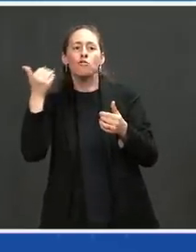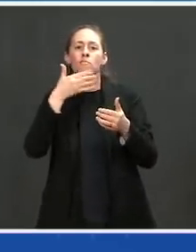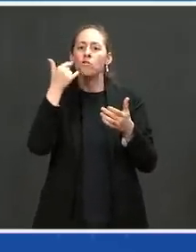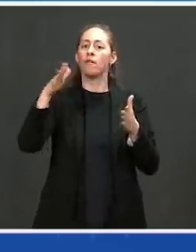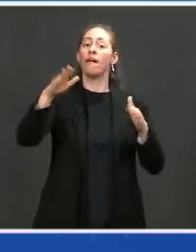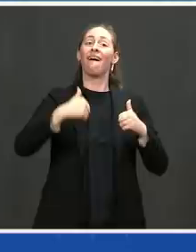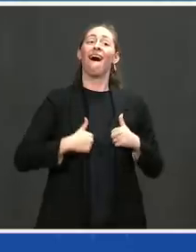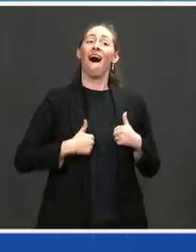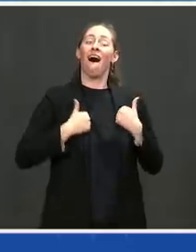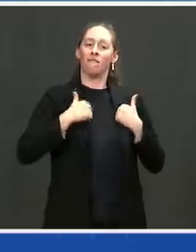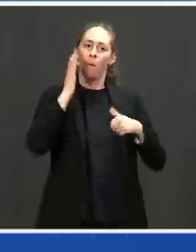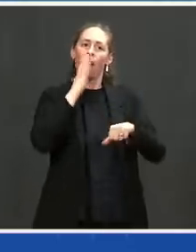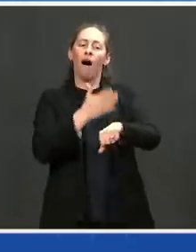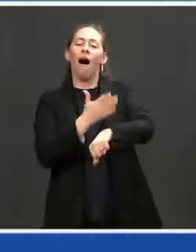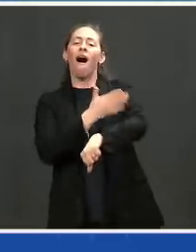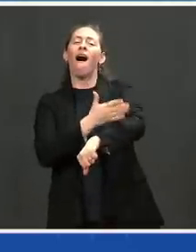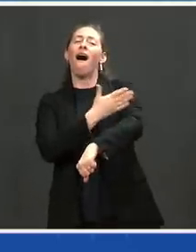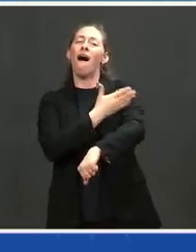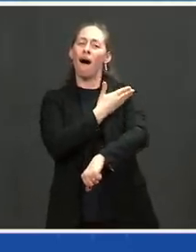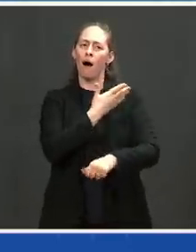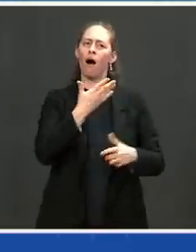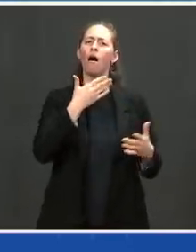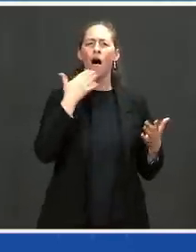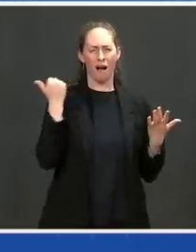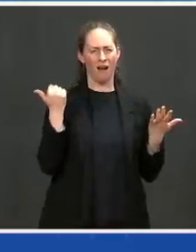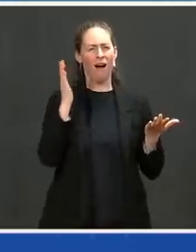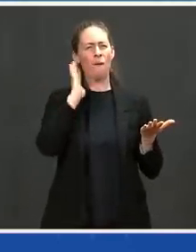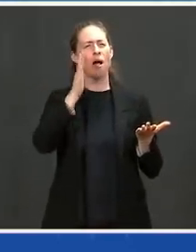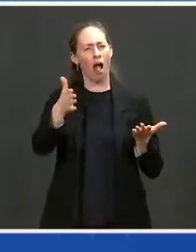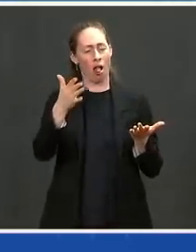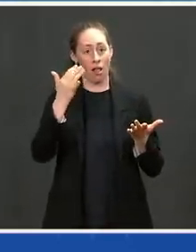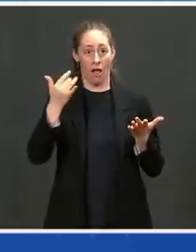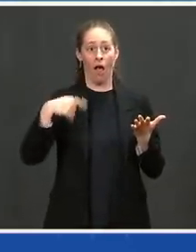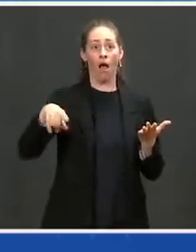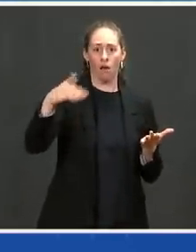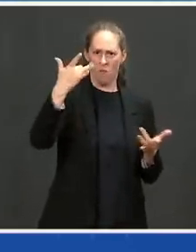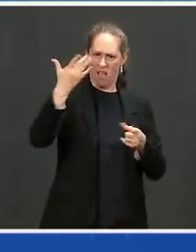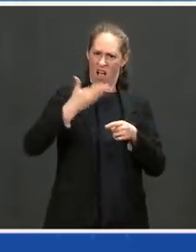All I know, I've been hired to solve problems -- to solve problems, not create division.